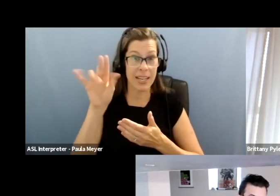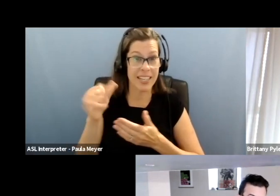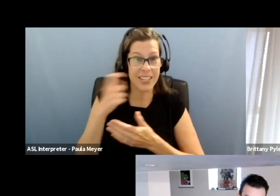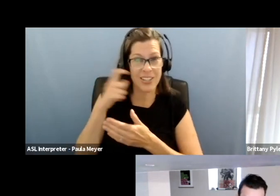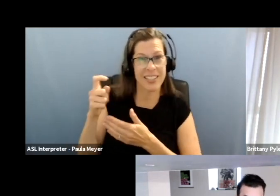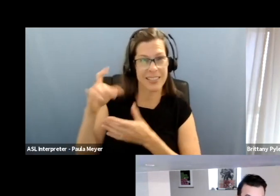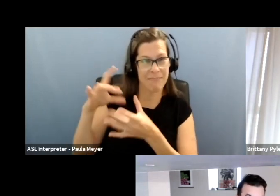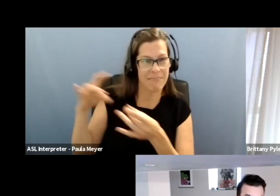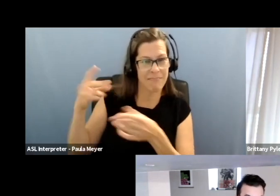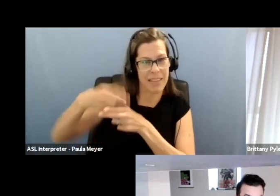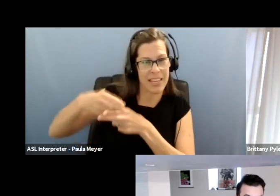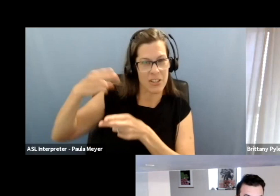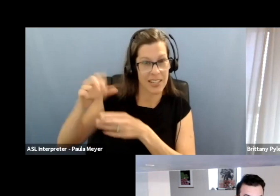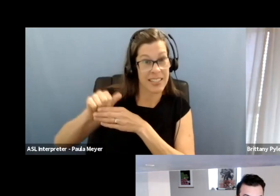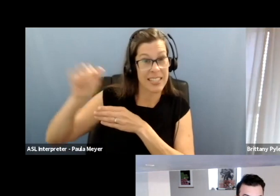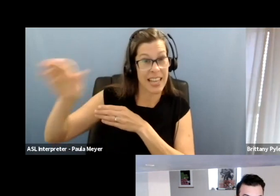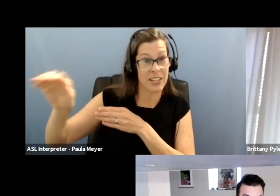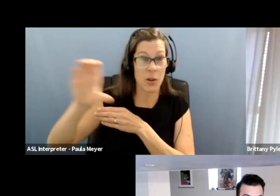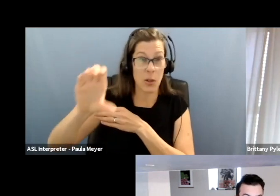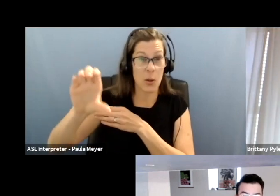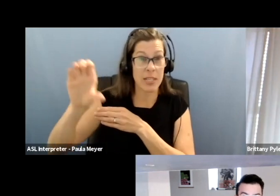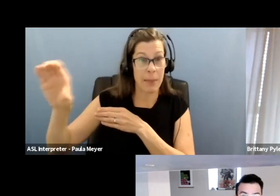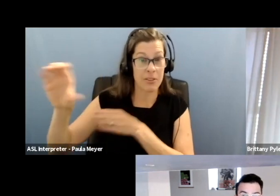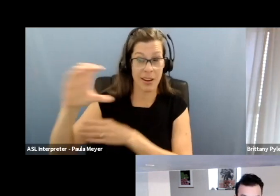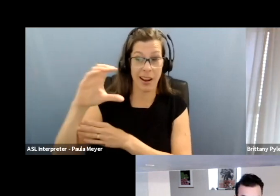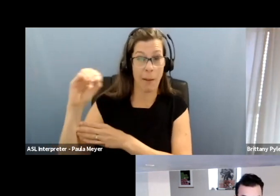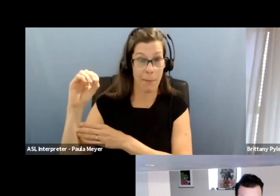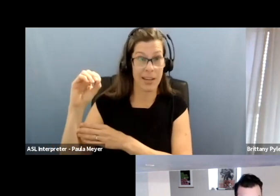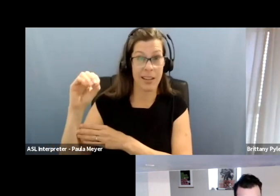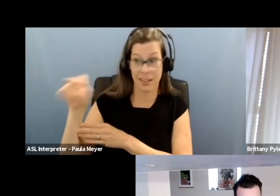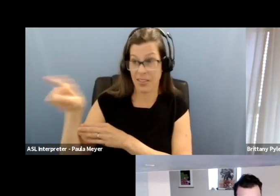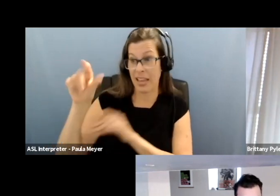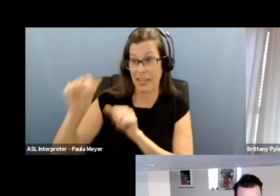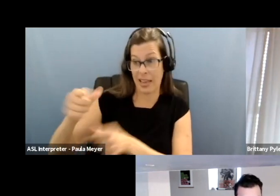provider so that they can accurately convey what is being said